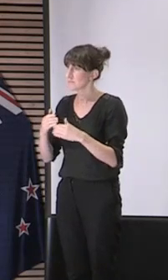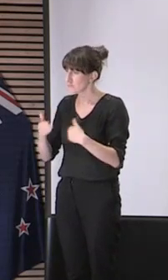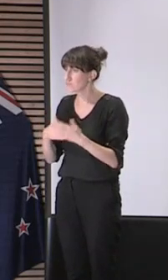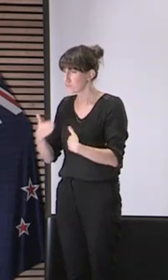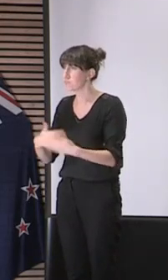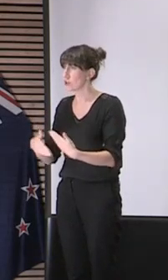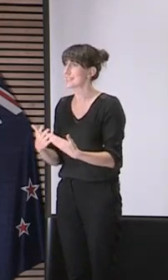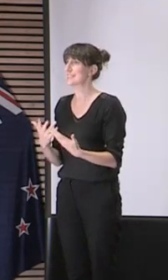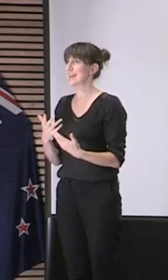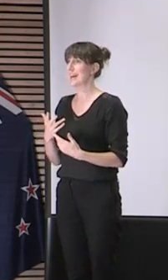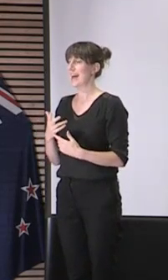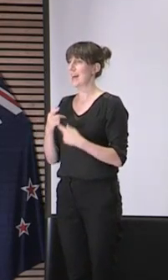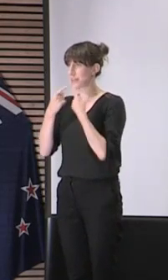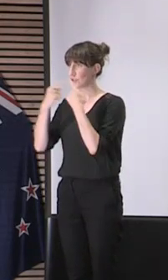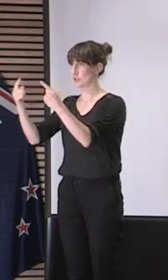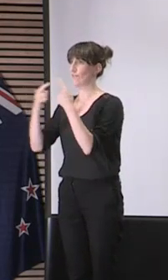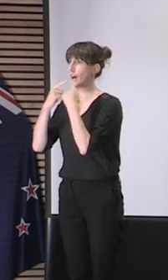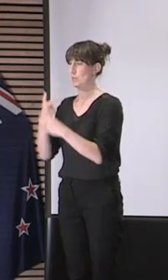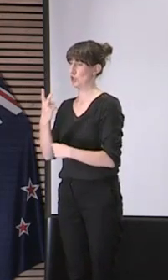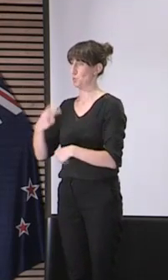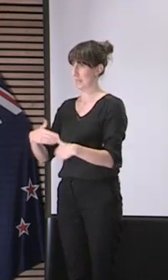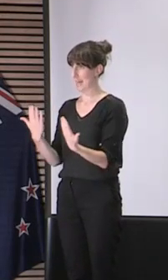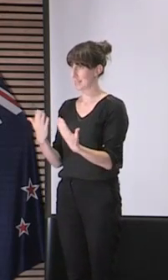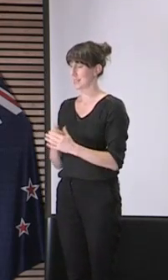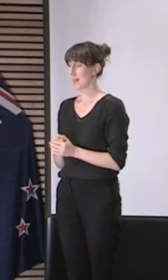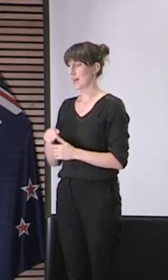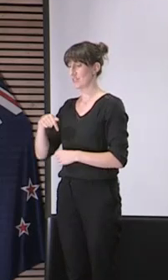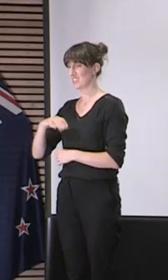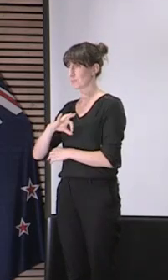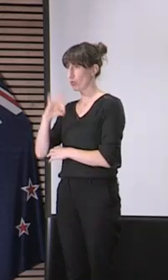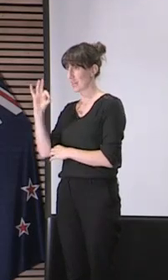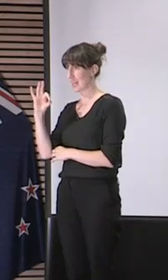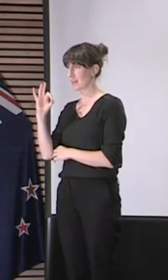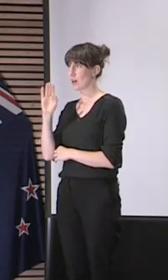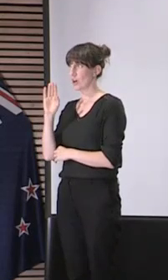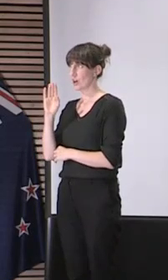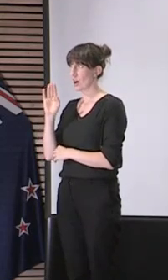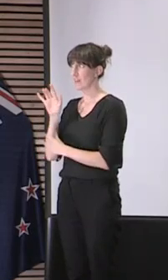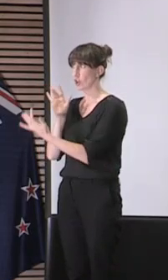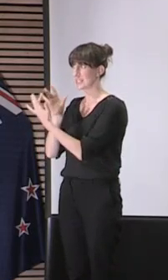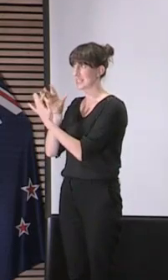from there and then everybody should be notified within the next 24 hours and of course our aim would be - where I've